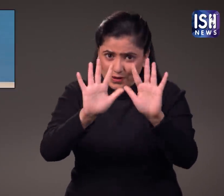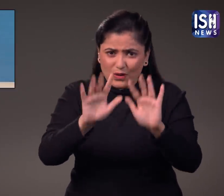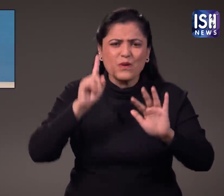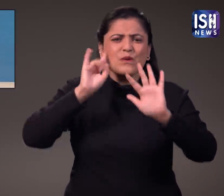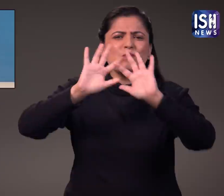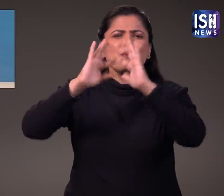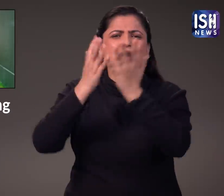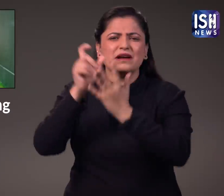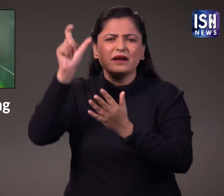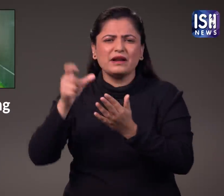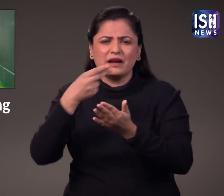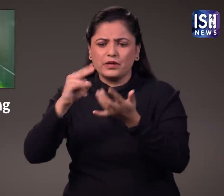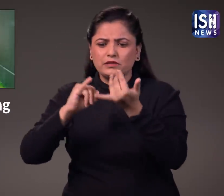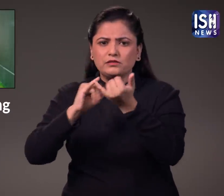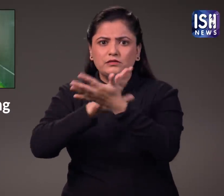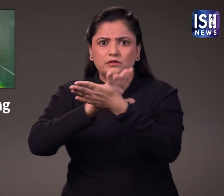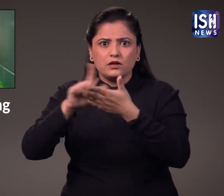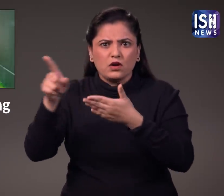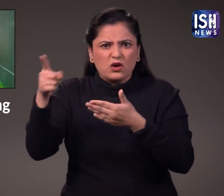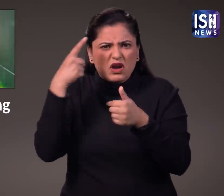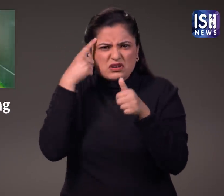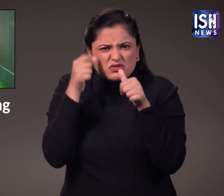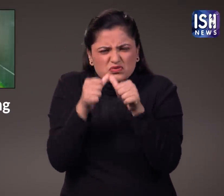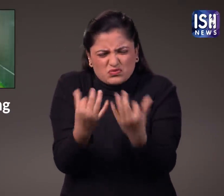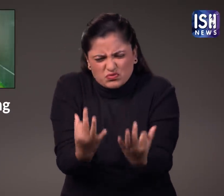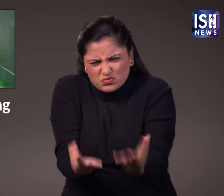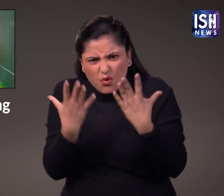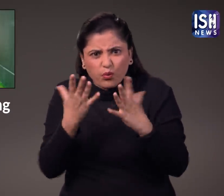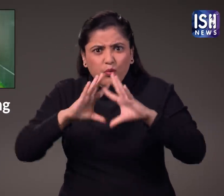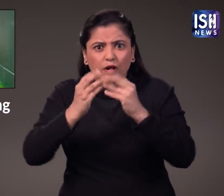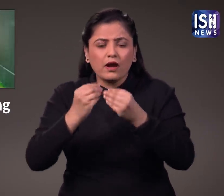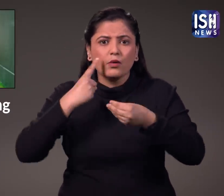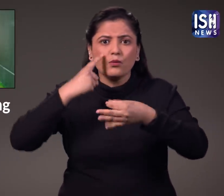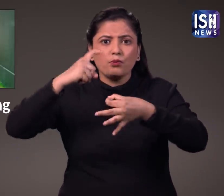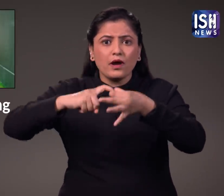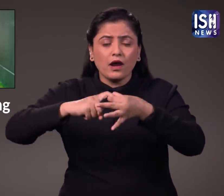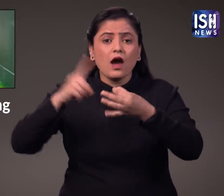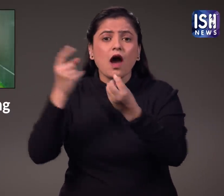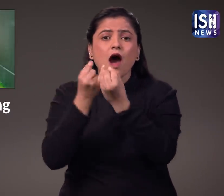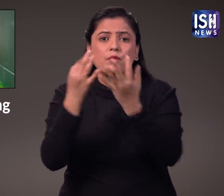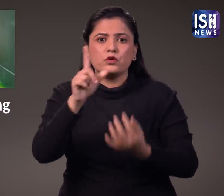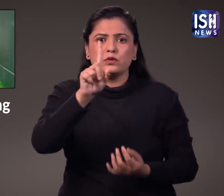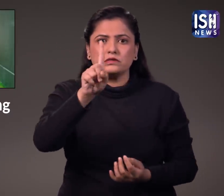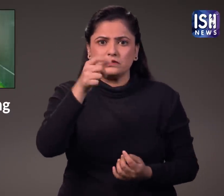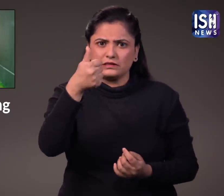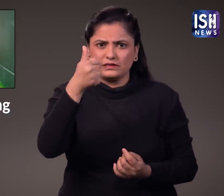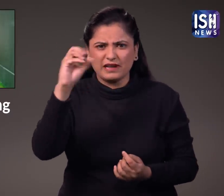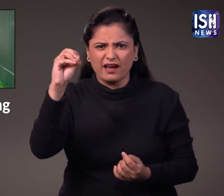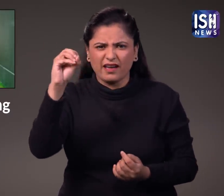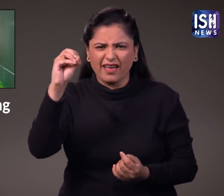Also Stephen Hawking who is considered as the world's smartest man had an IQ of 160.